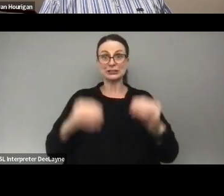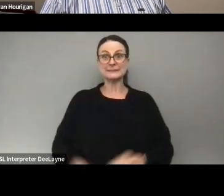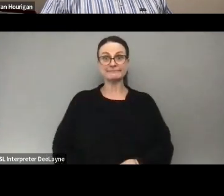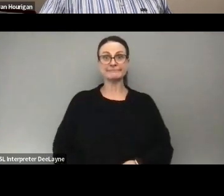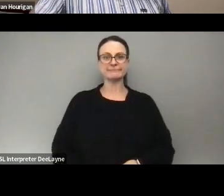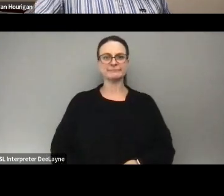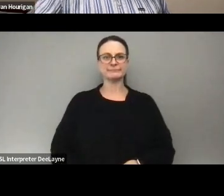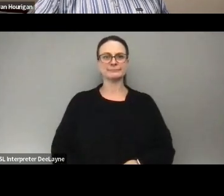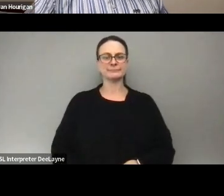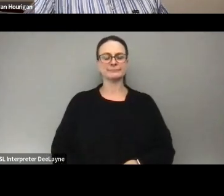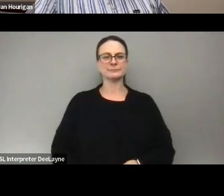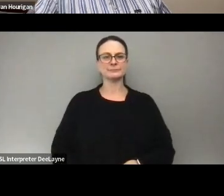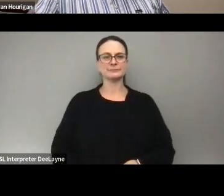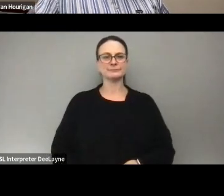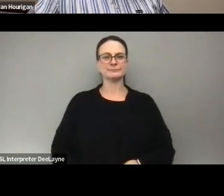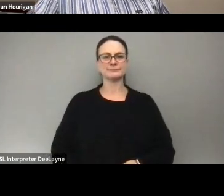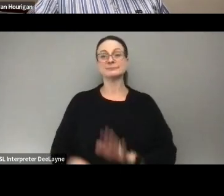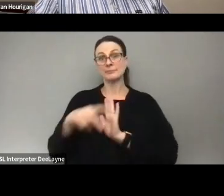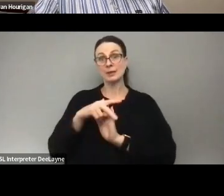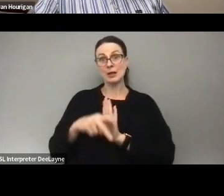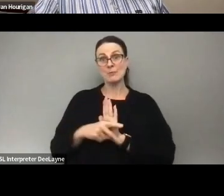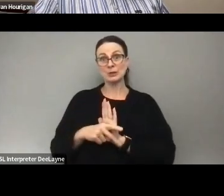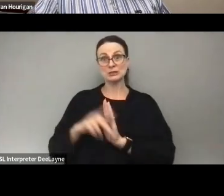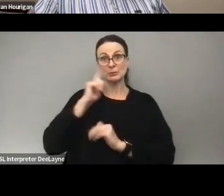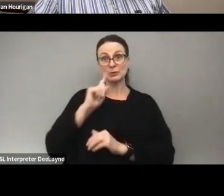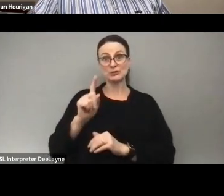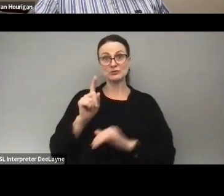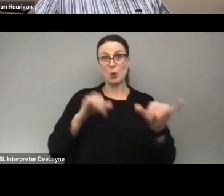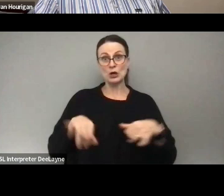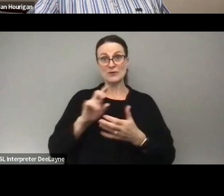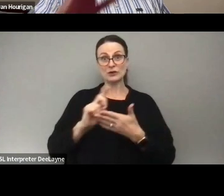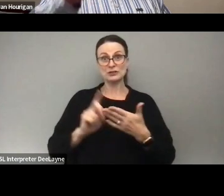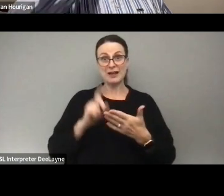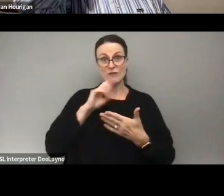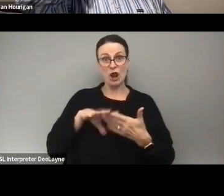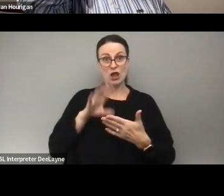So, the principles of Universal Design for Learning